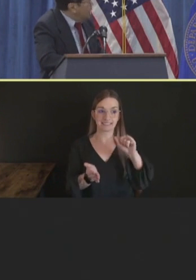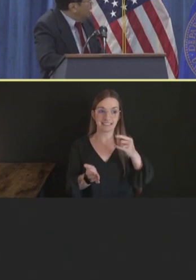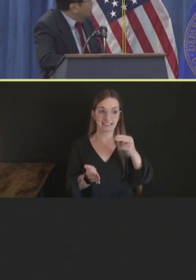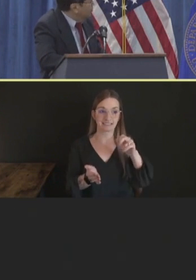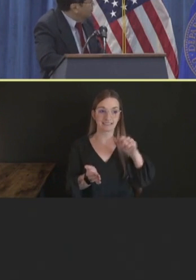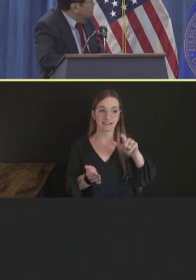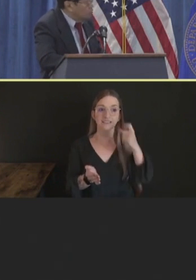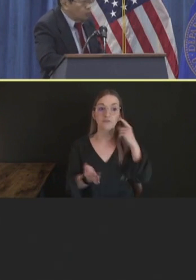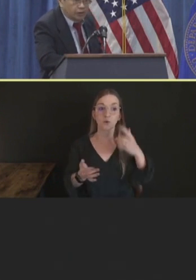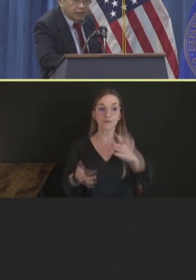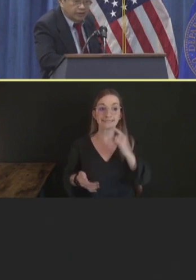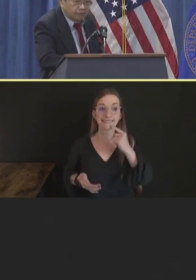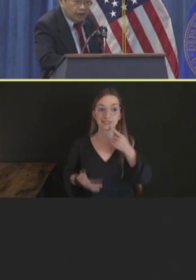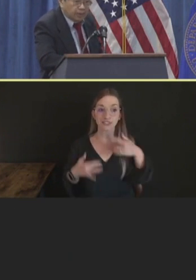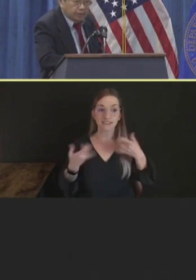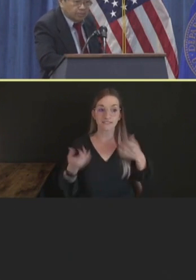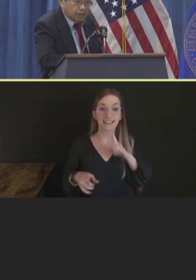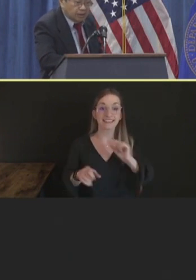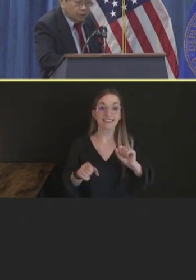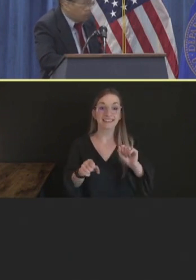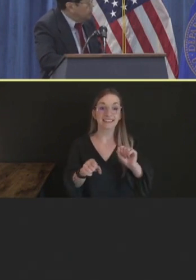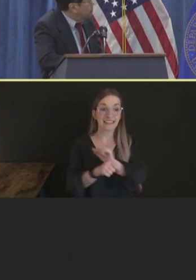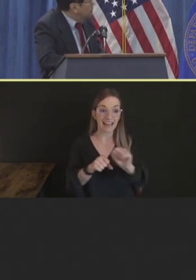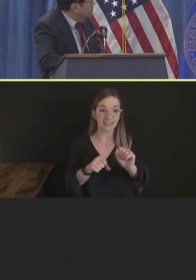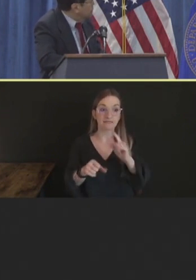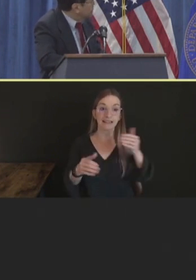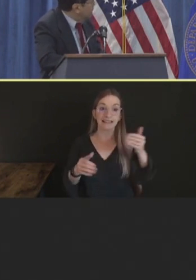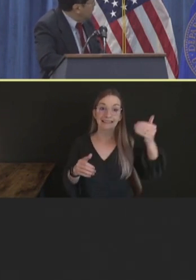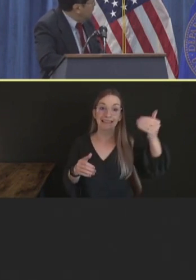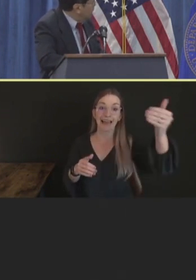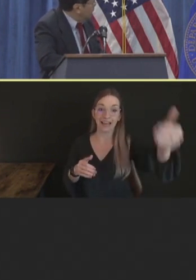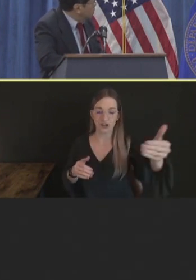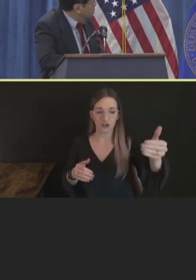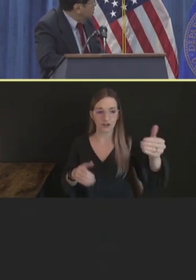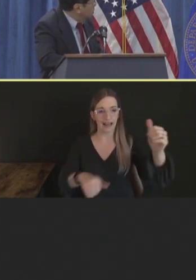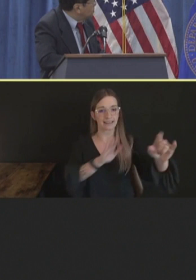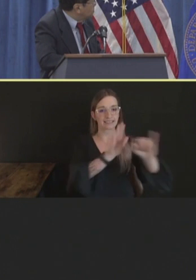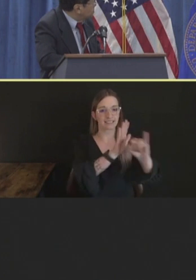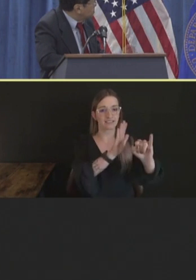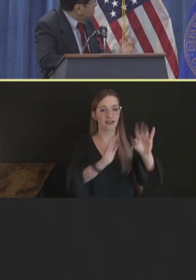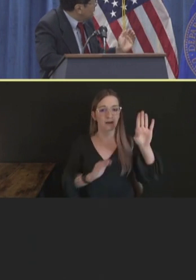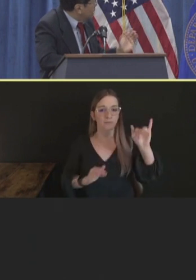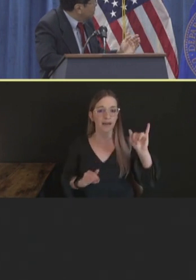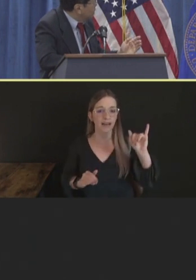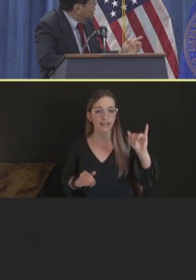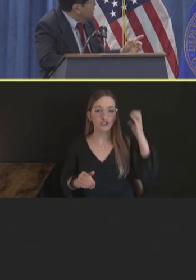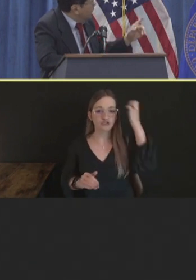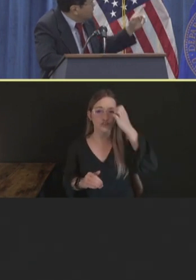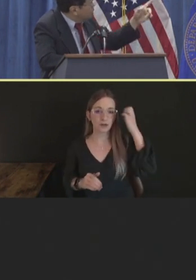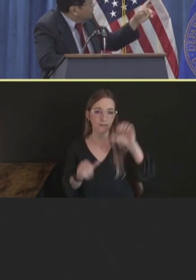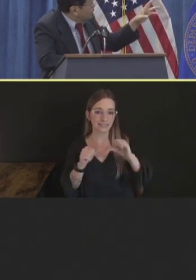They eventually were identified by the European Medicines Agency, and the three that we did